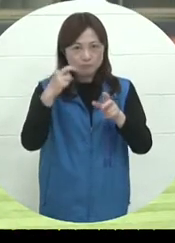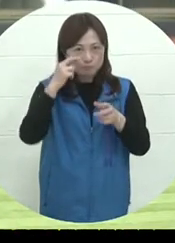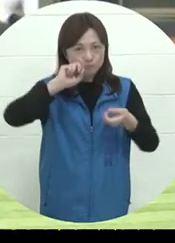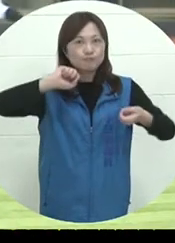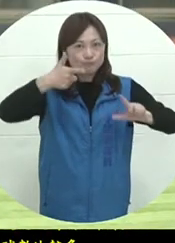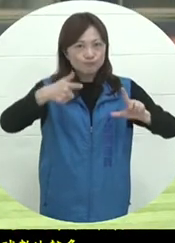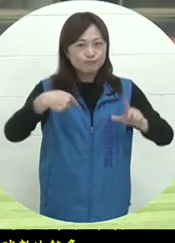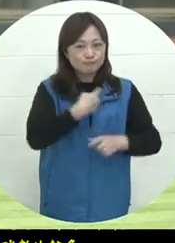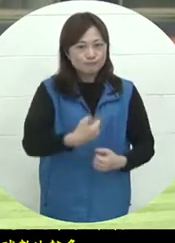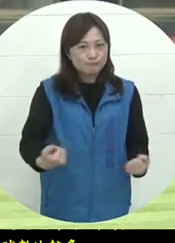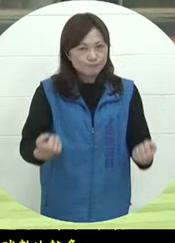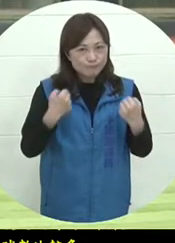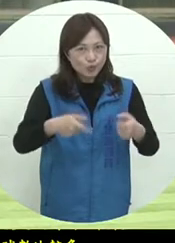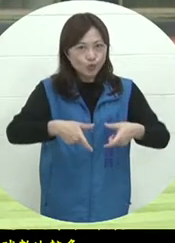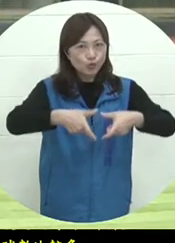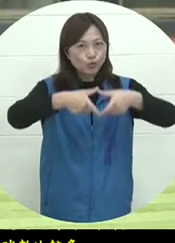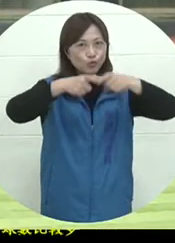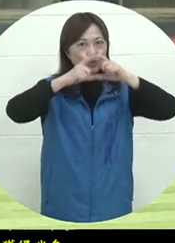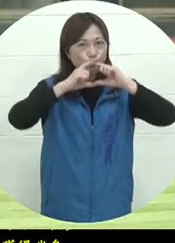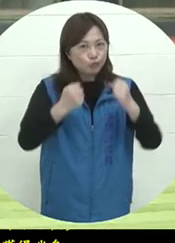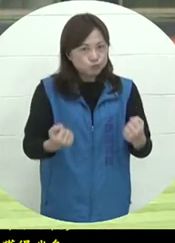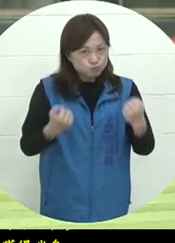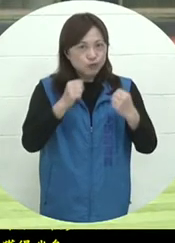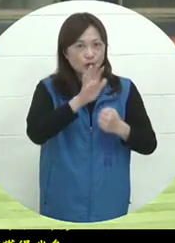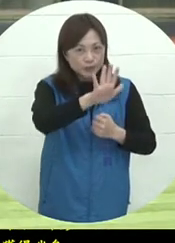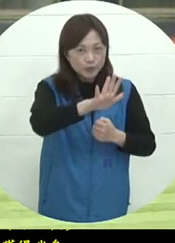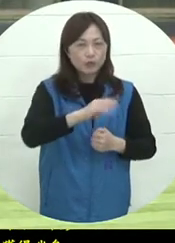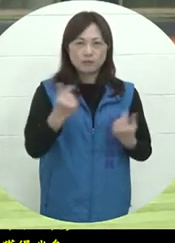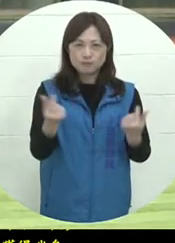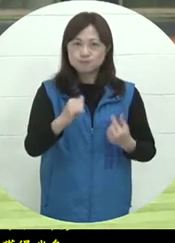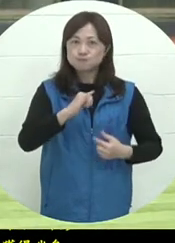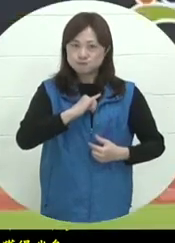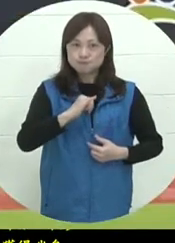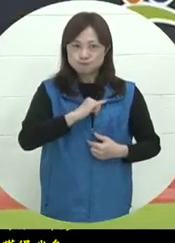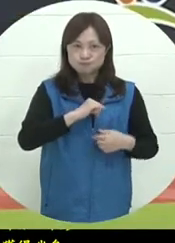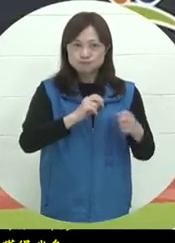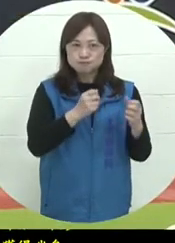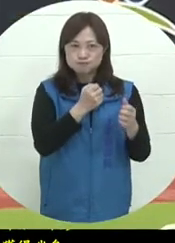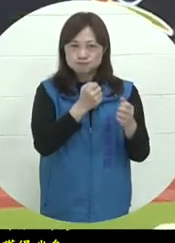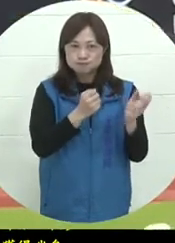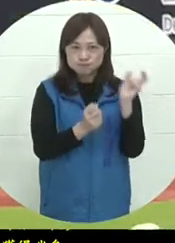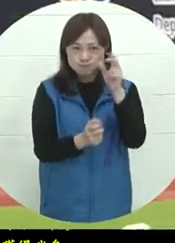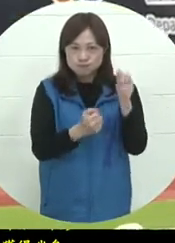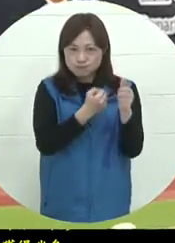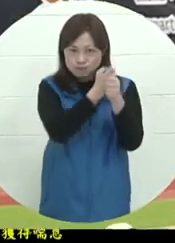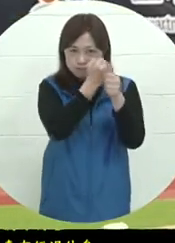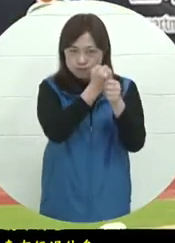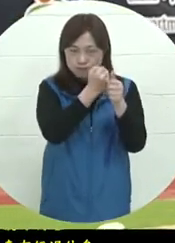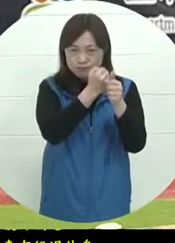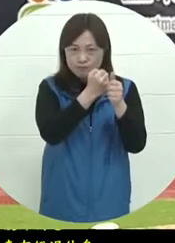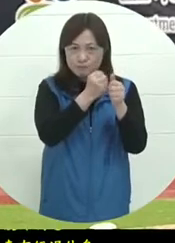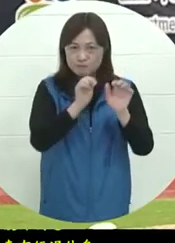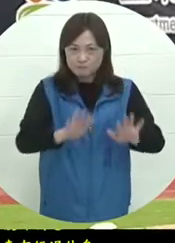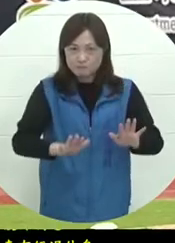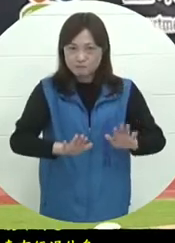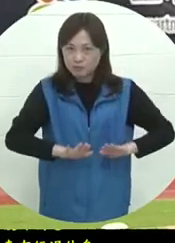physical strength seems to have recovered a lot , and the overall state of ball control is quite abundant. It is also better than in the first and second games.